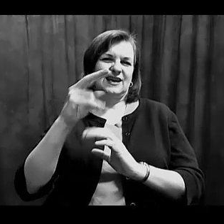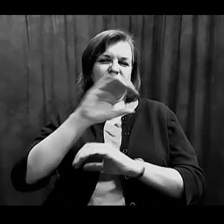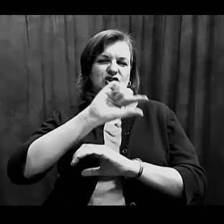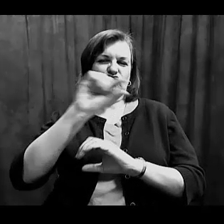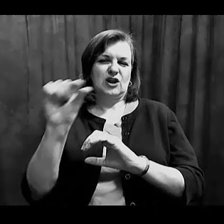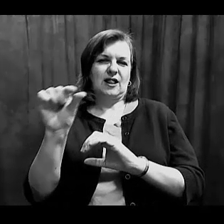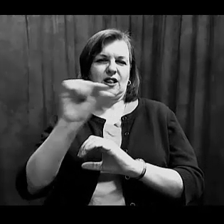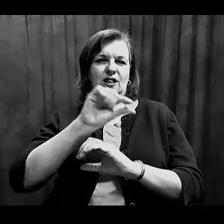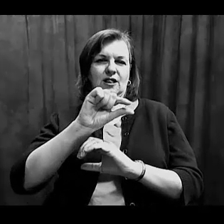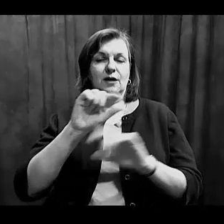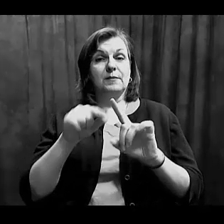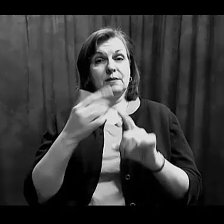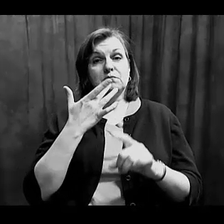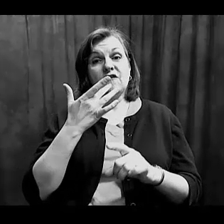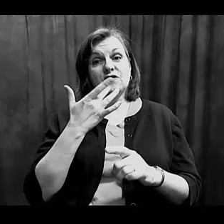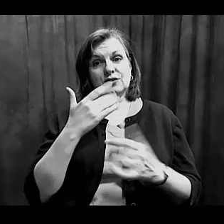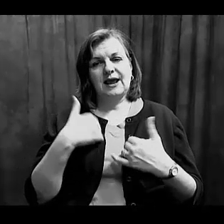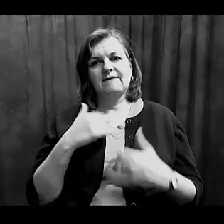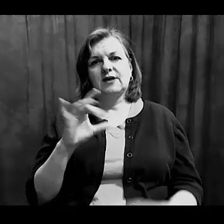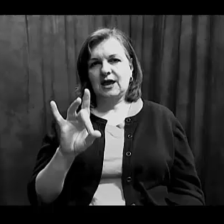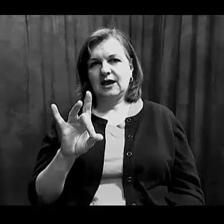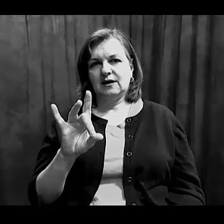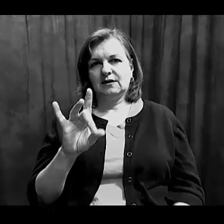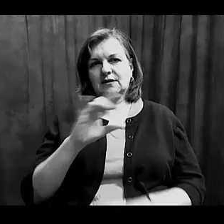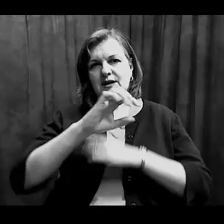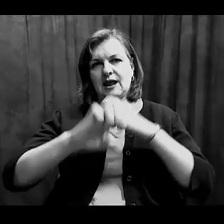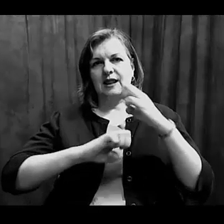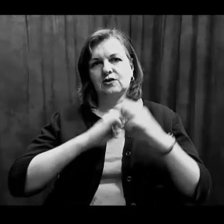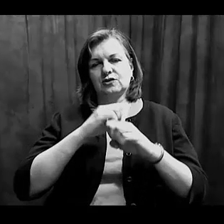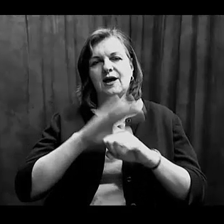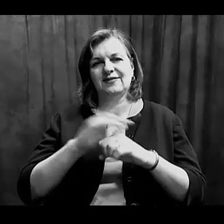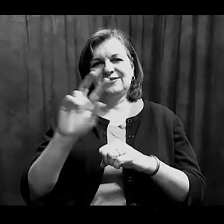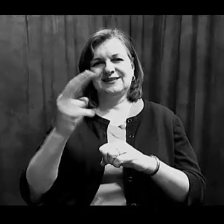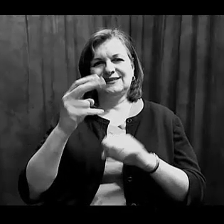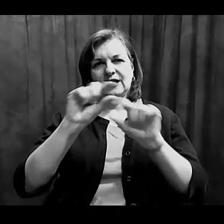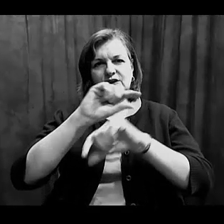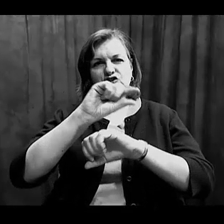but he'd really like to have 8 on the outside